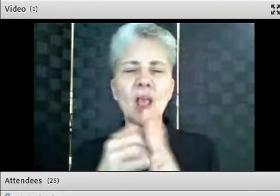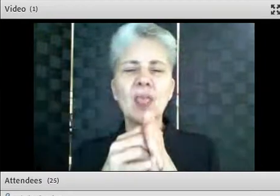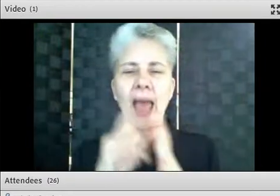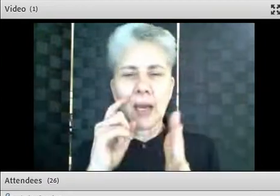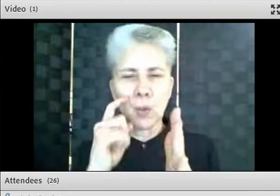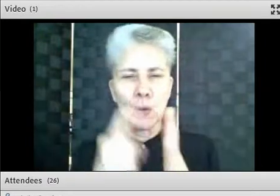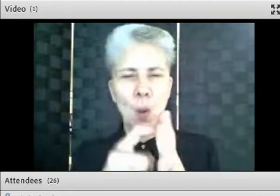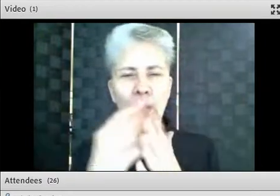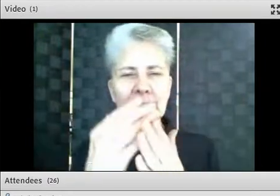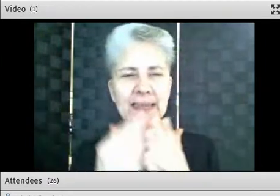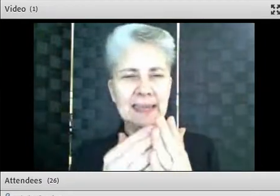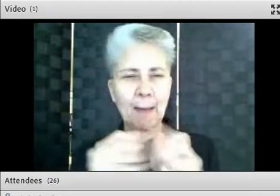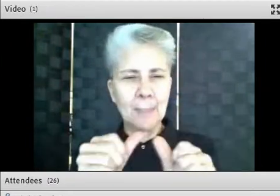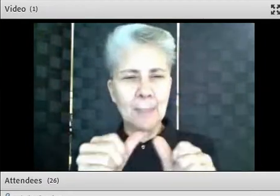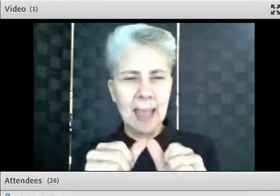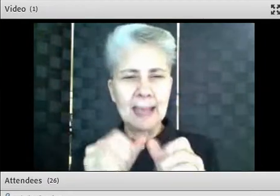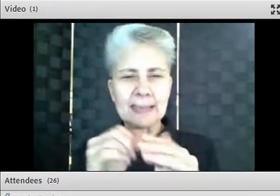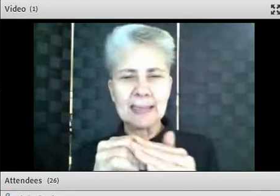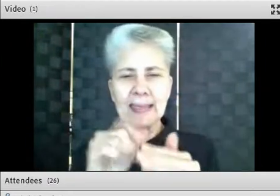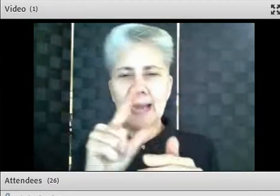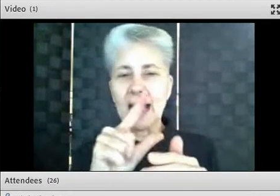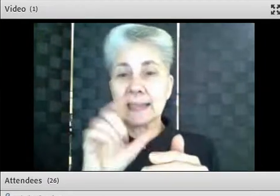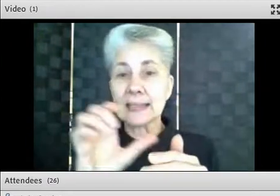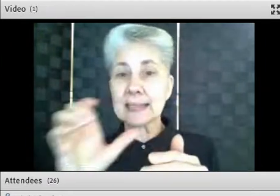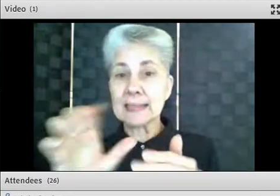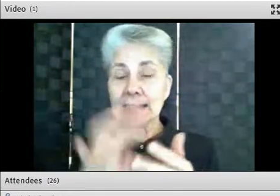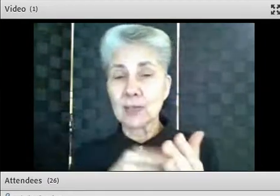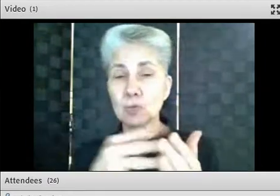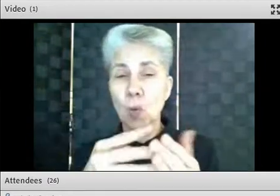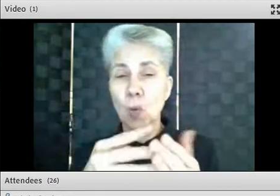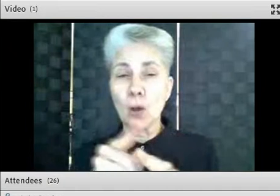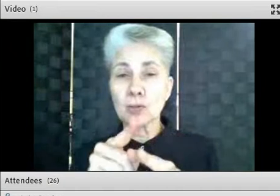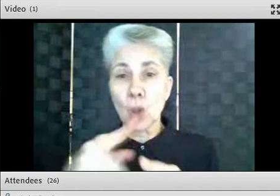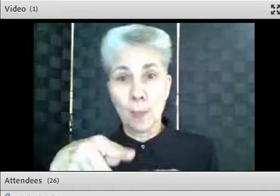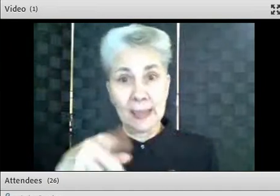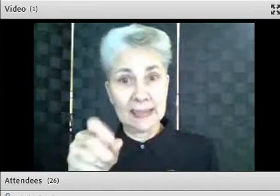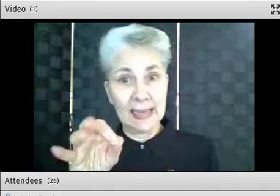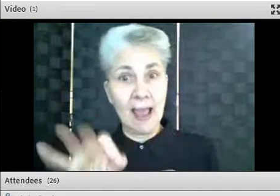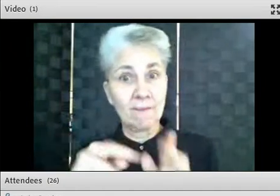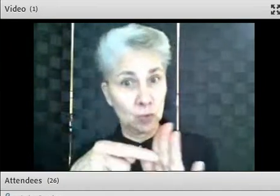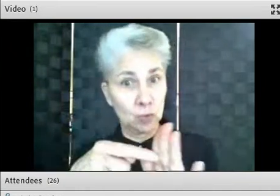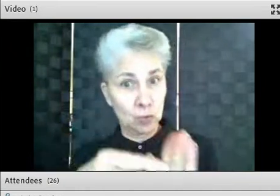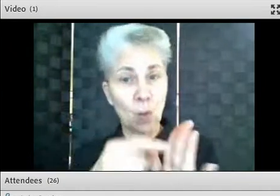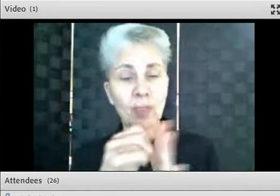is that note how in some of these places in the LCC schedules, this is also in the PDF,